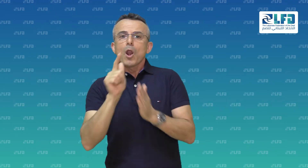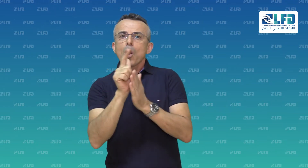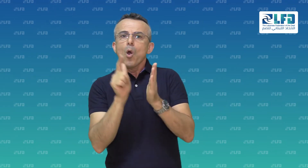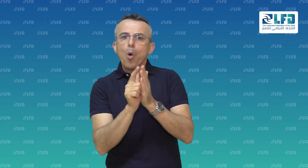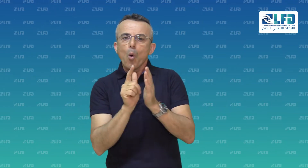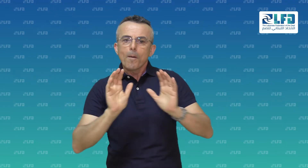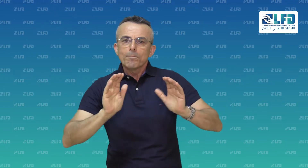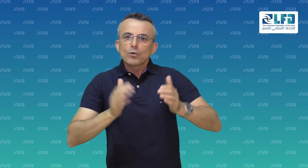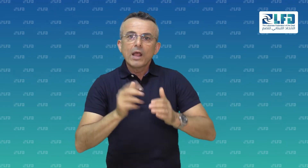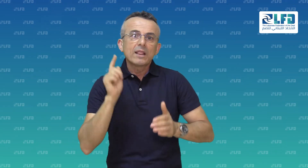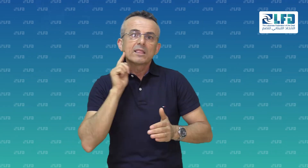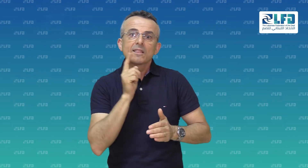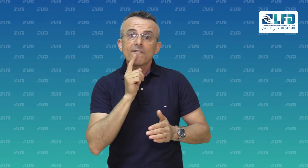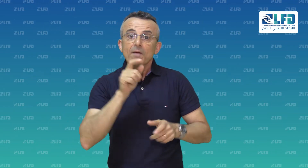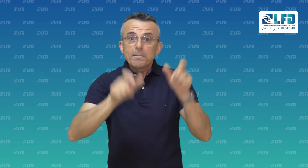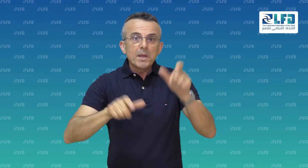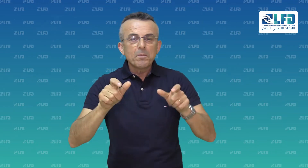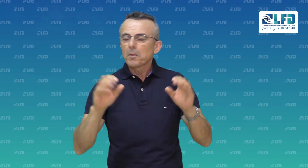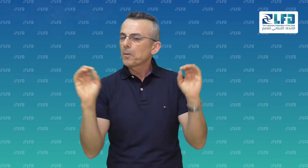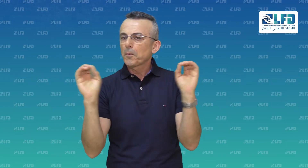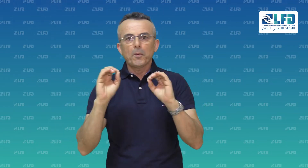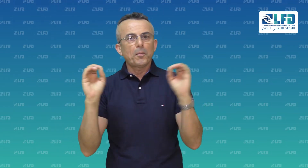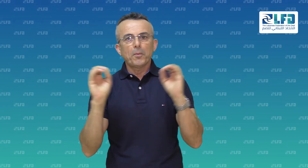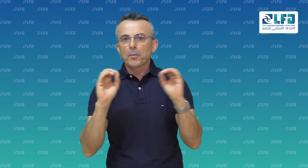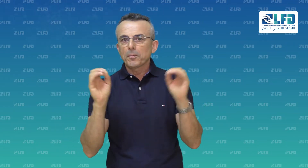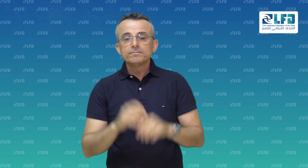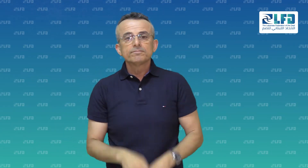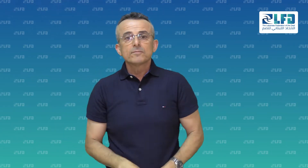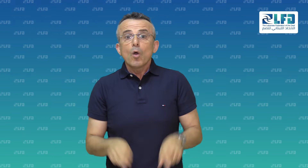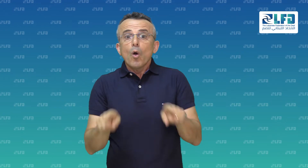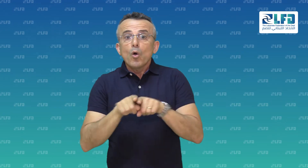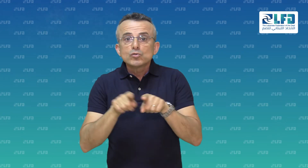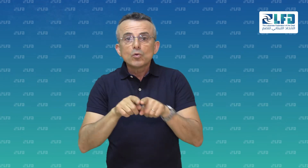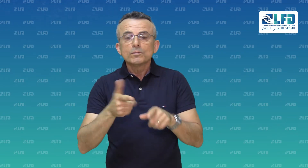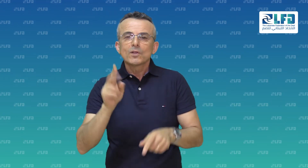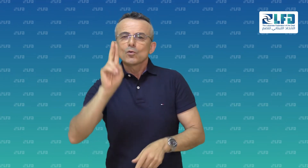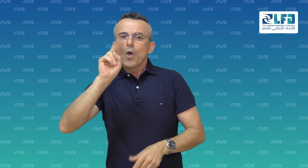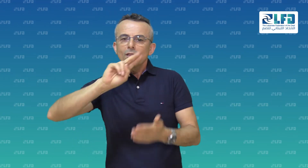dealing with Deaf people. Lebanon has not yet ratified